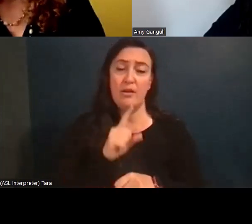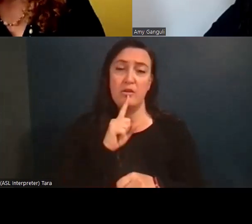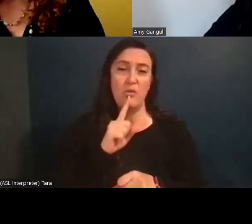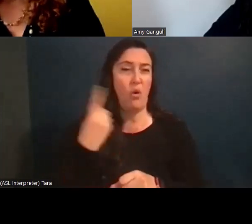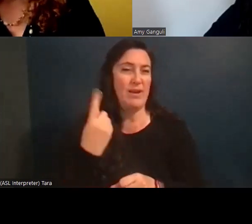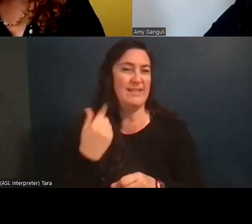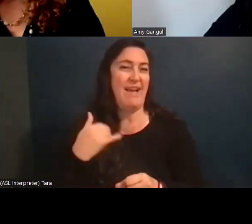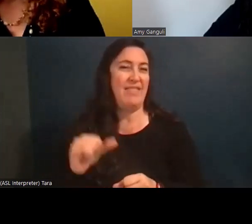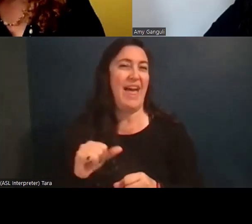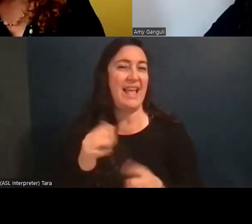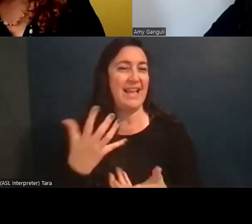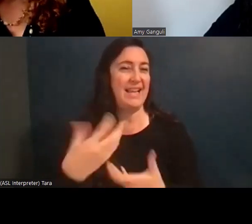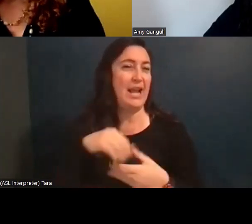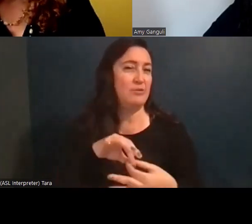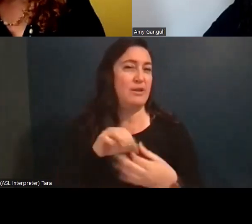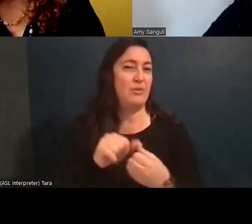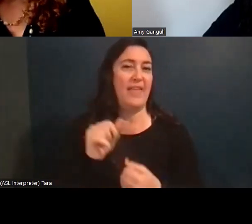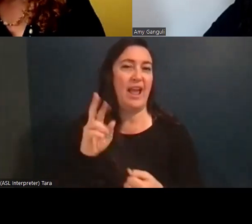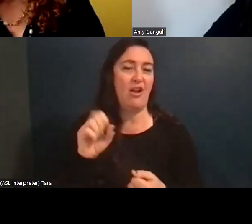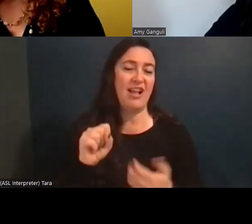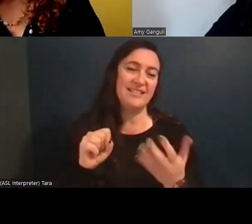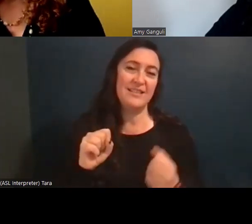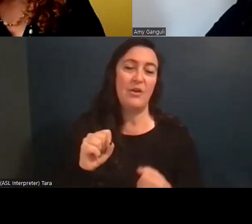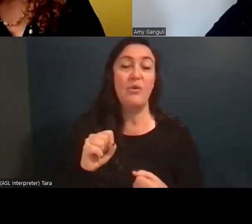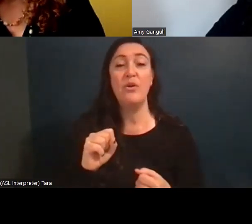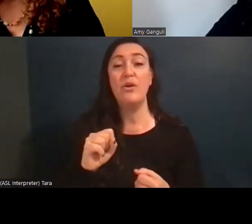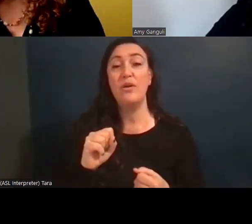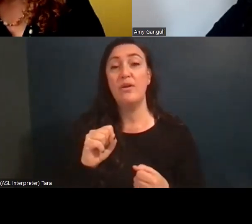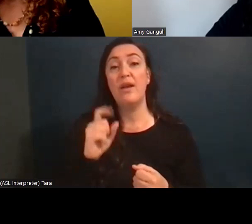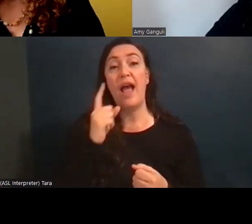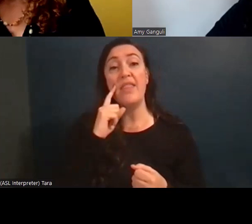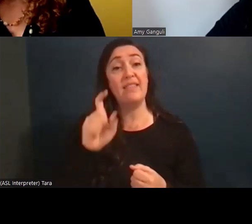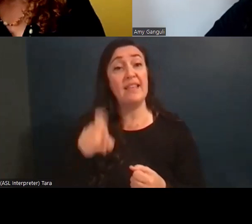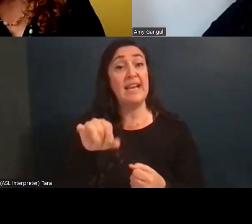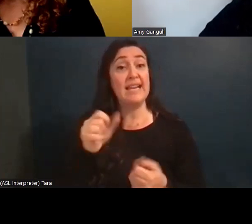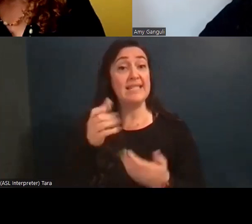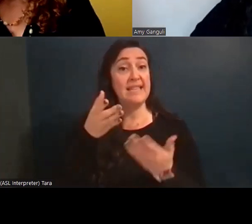So I think the the need is there and the opportunities are there